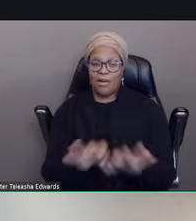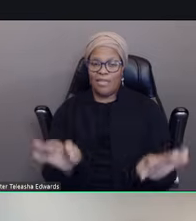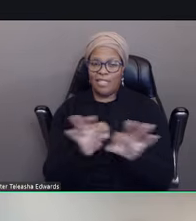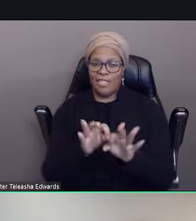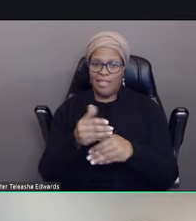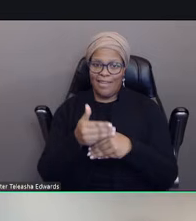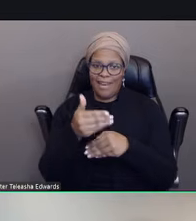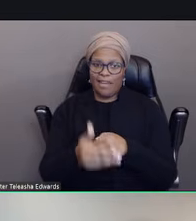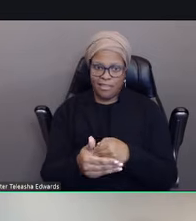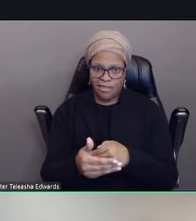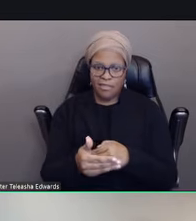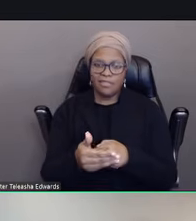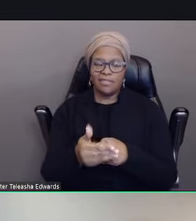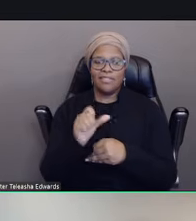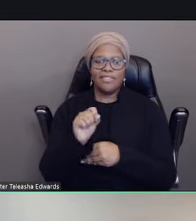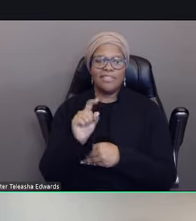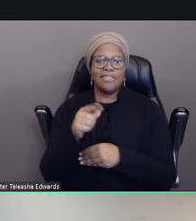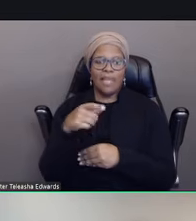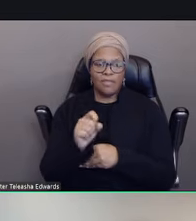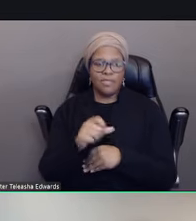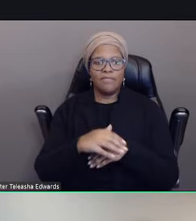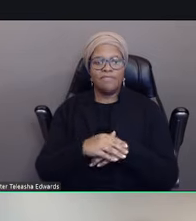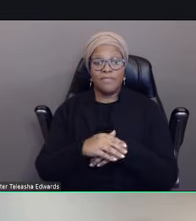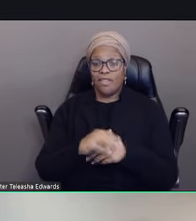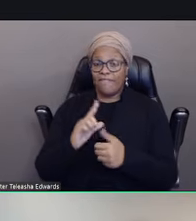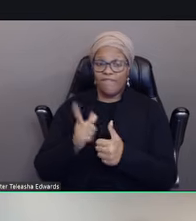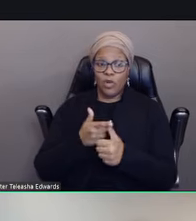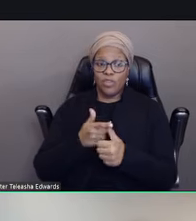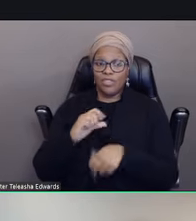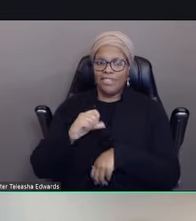lead will take. They will need to set up their governance structure. And I will note